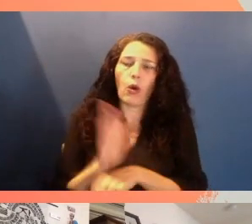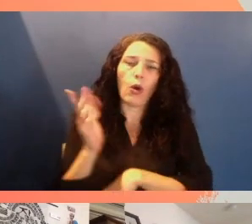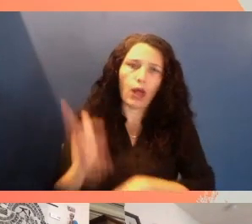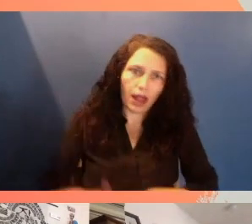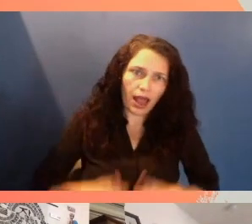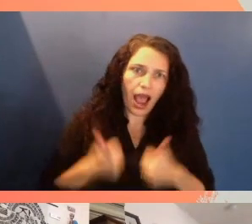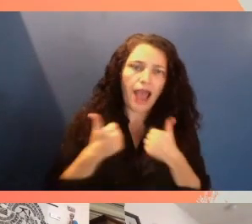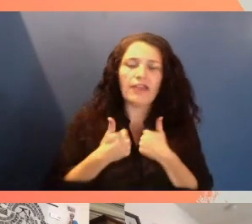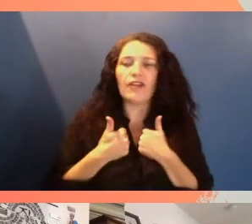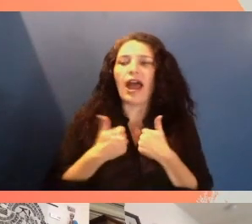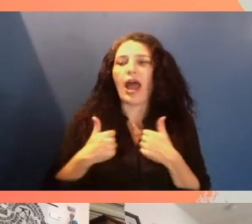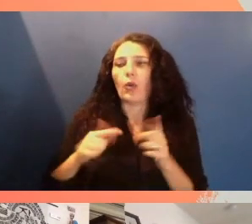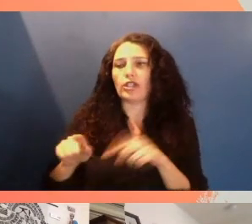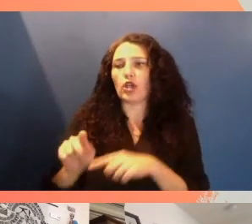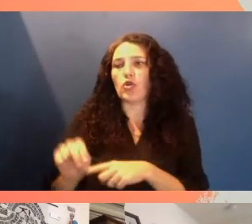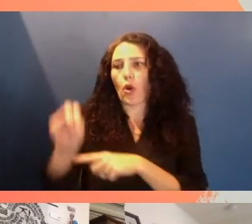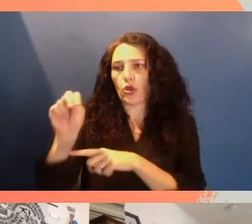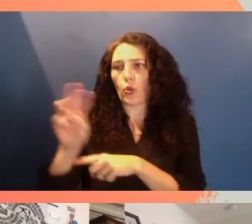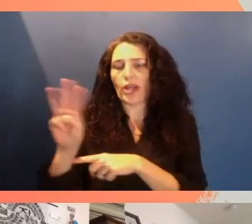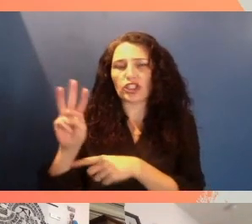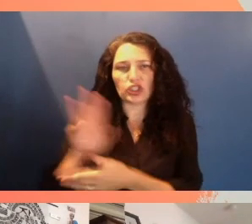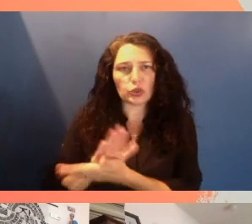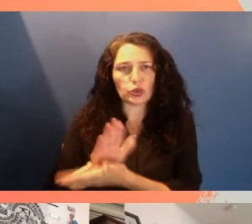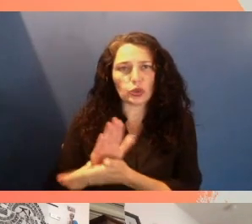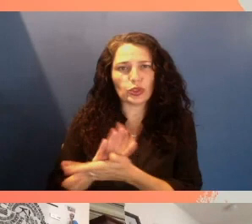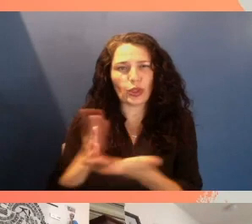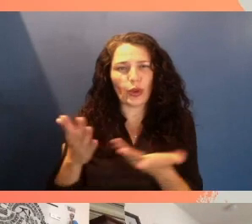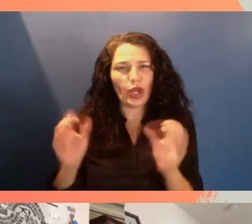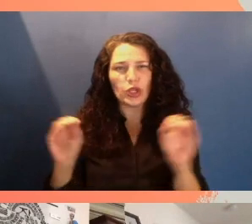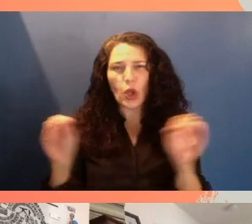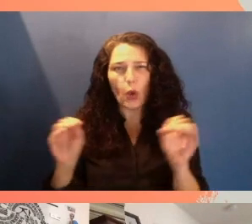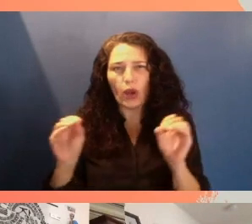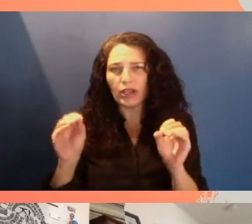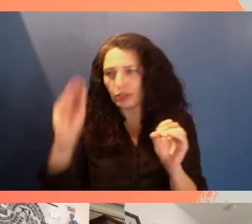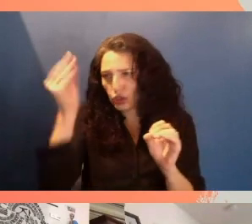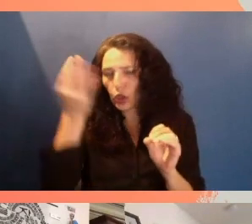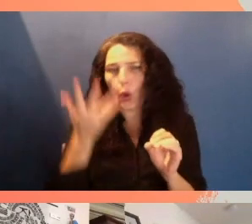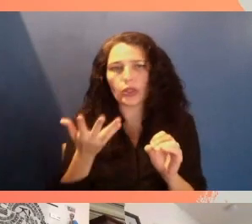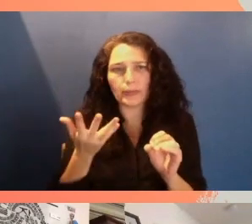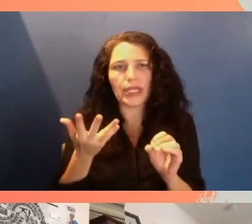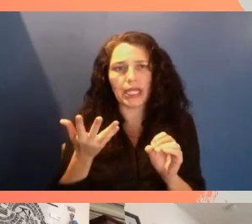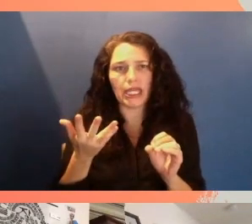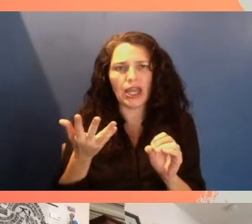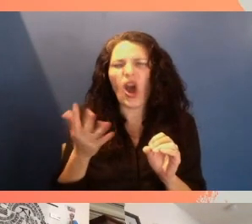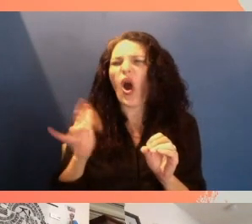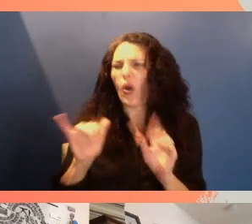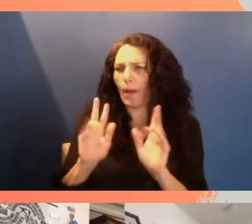And nowhere on that path had somebody centered someone that looked like me in that way.